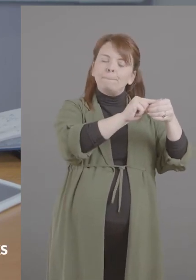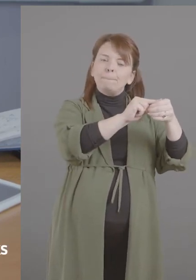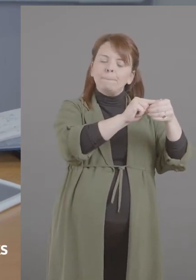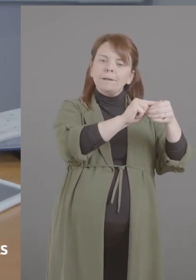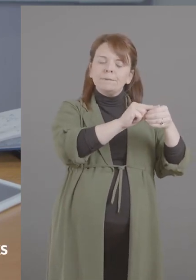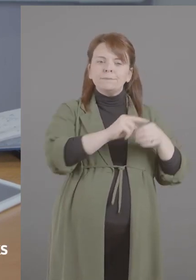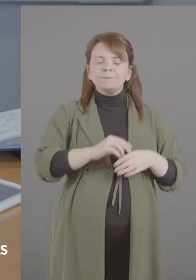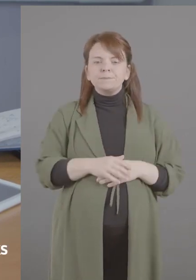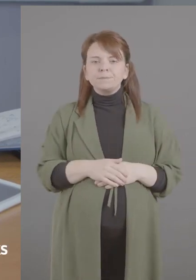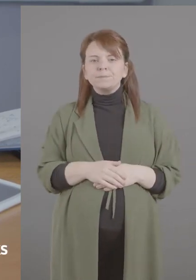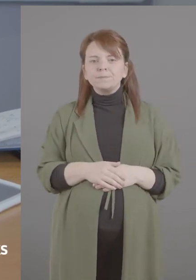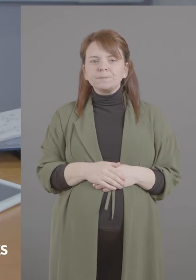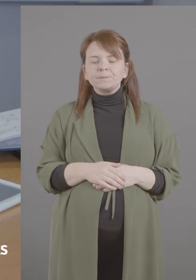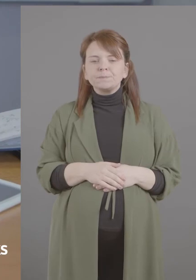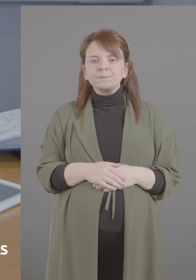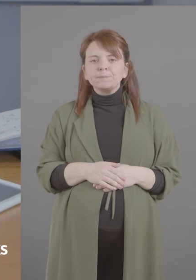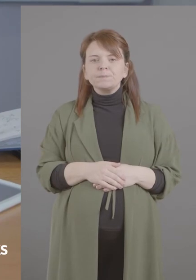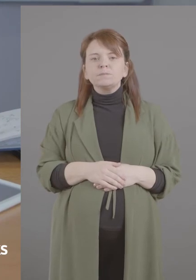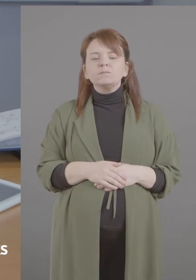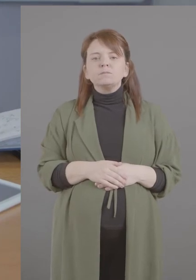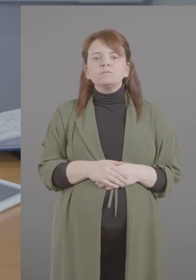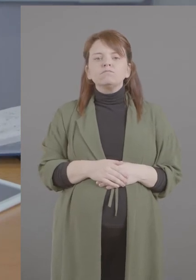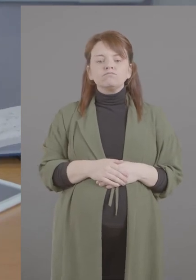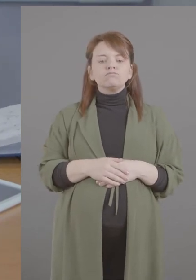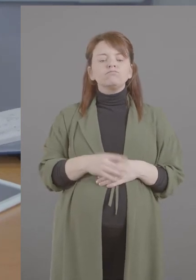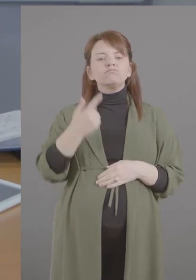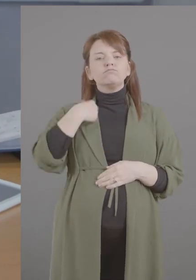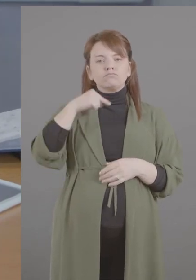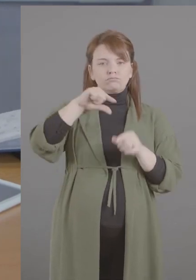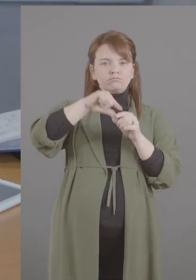Press the cap tightly onto the top of the extraction tube to avoid any leaks.